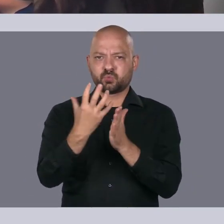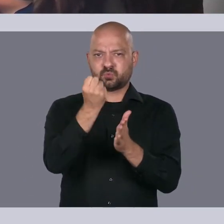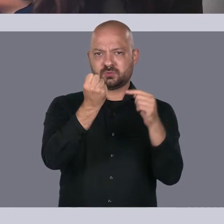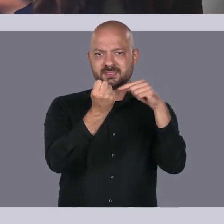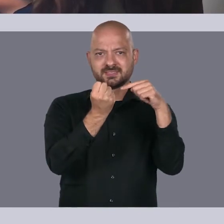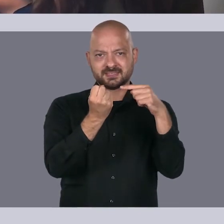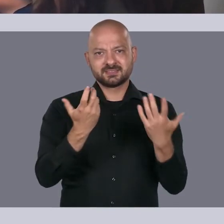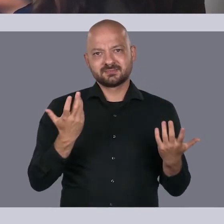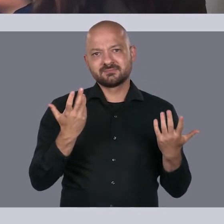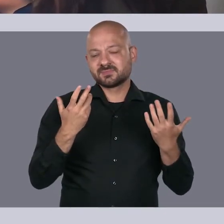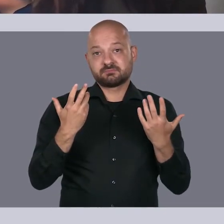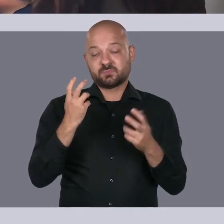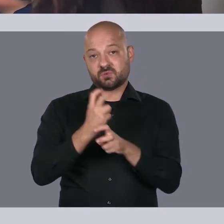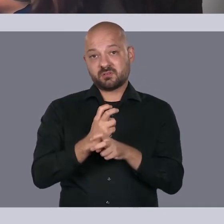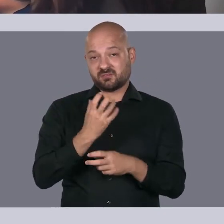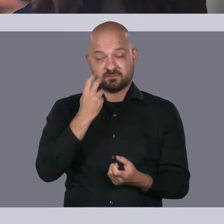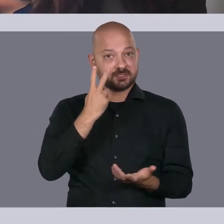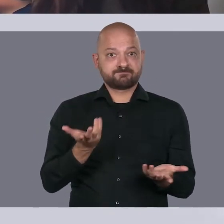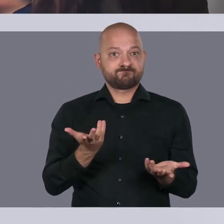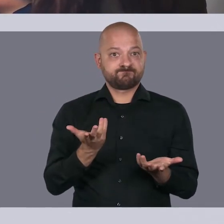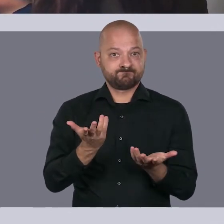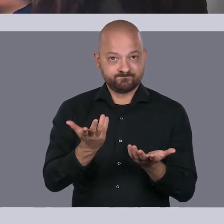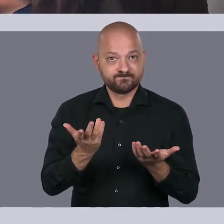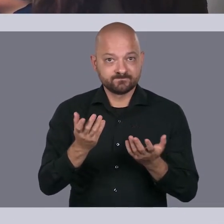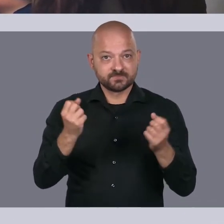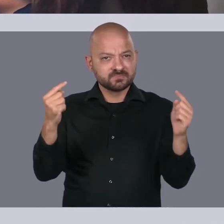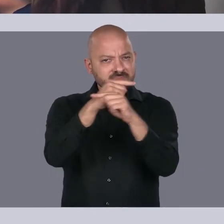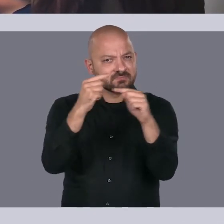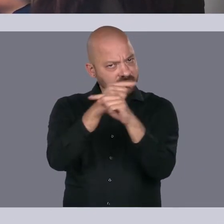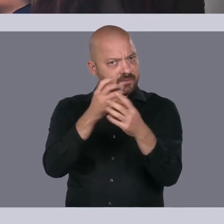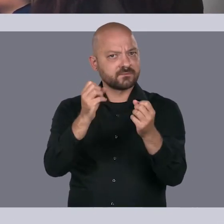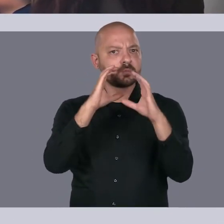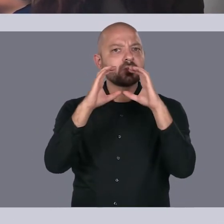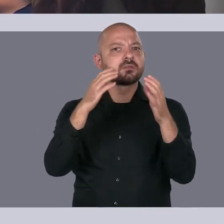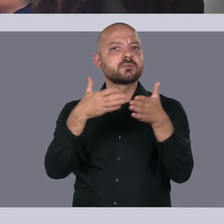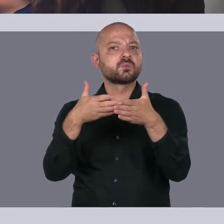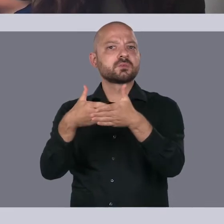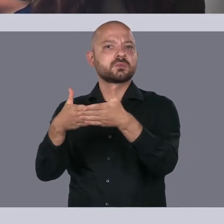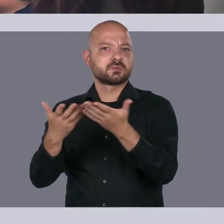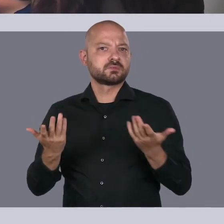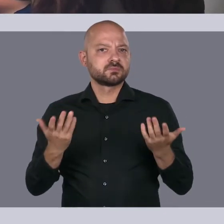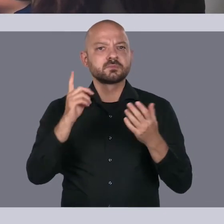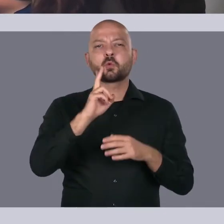and that instead both directions are disrupted by language barriers. For one, validated and possibly even standardized